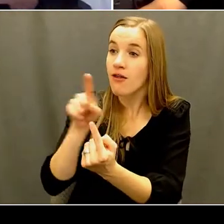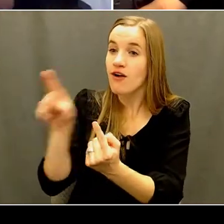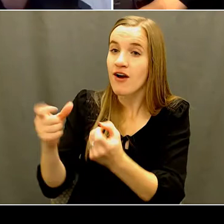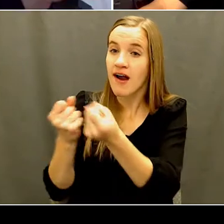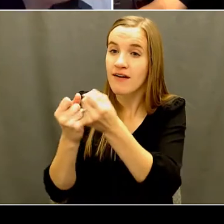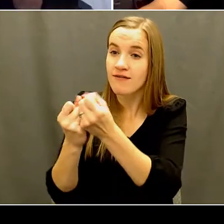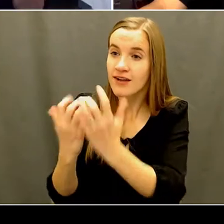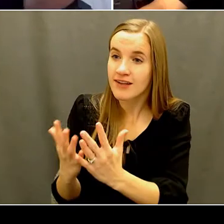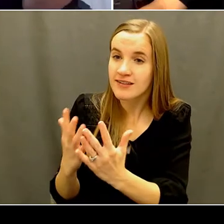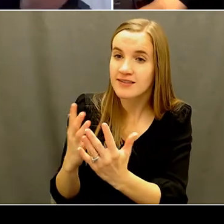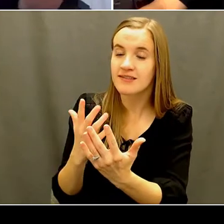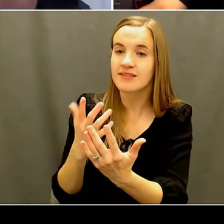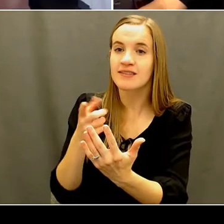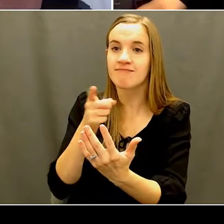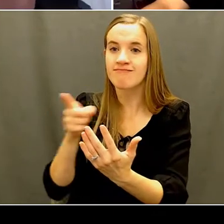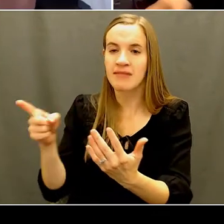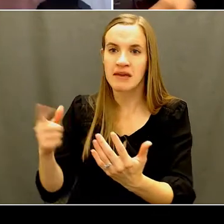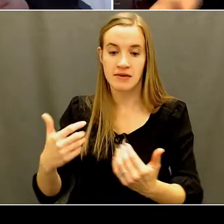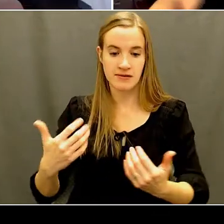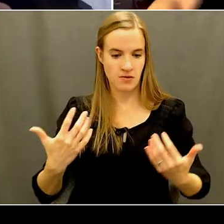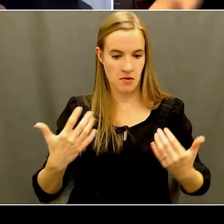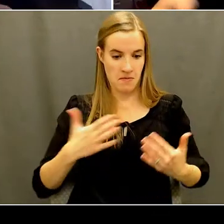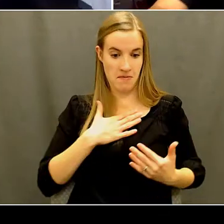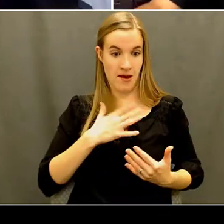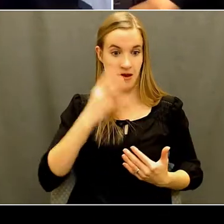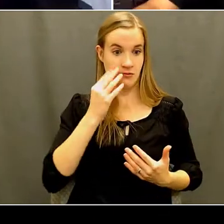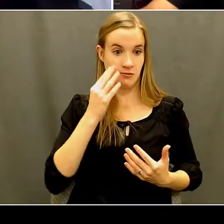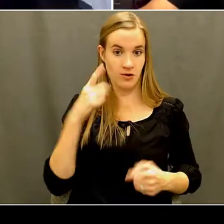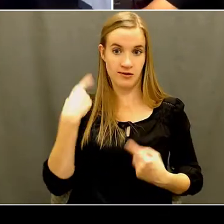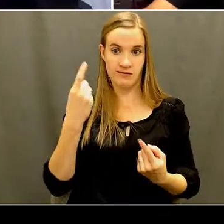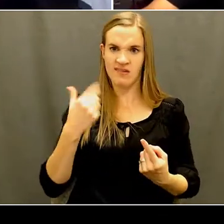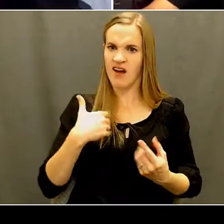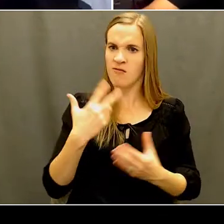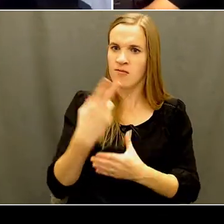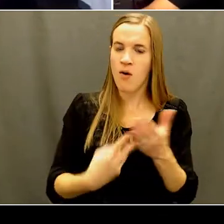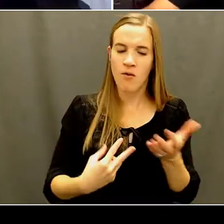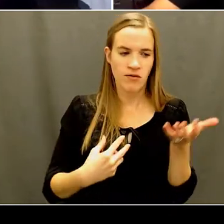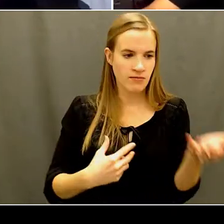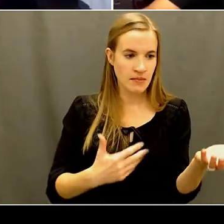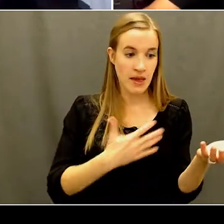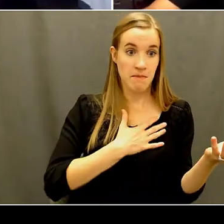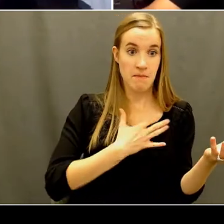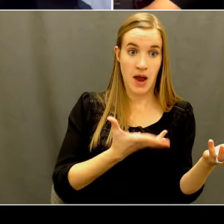federal, you know, government policy expertise, that's sort of when the White